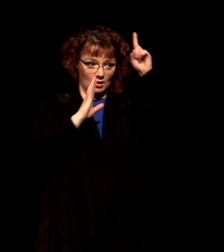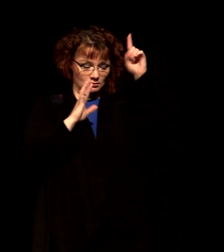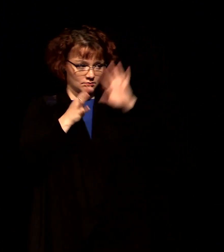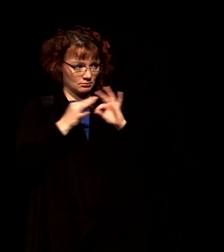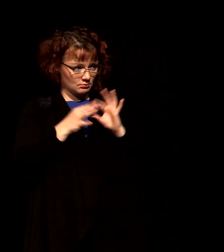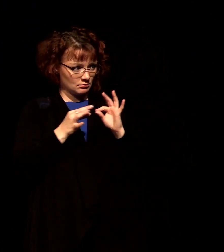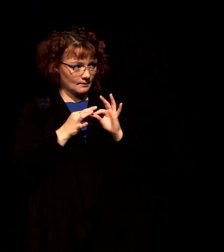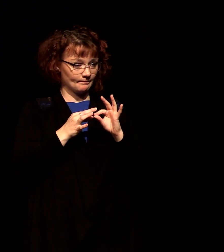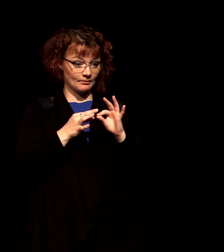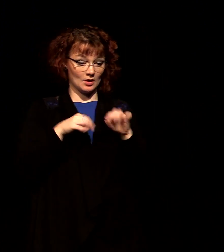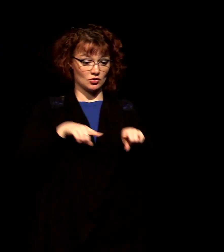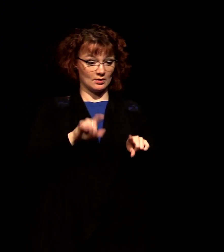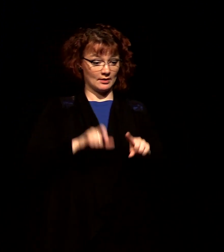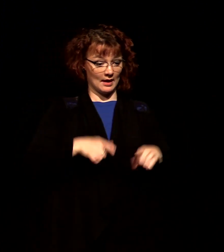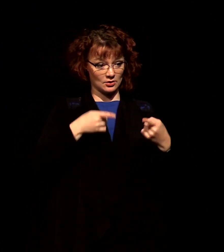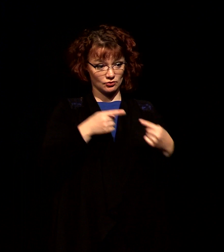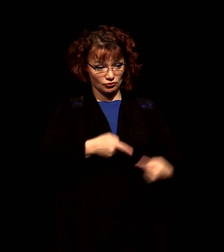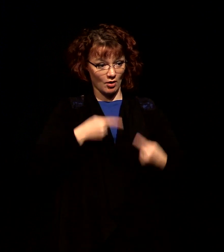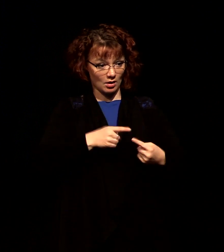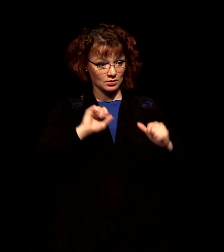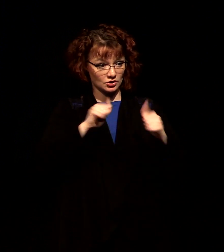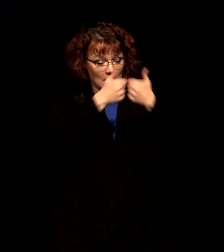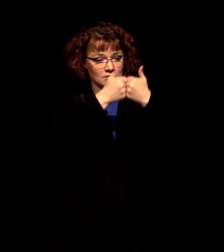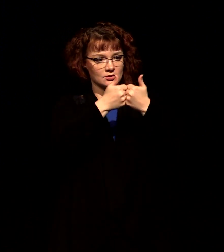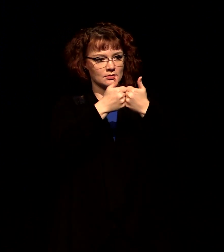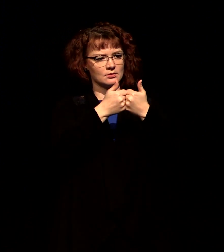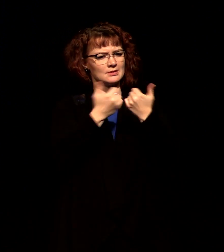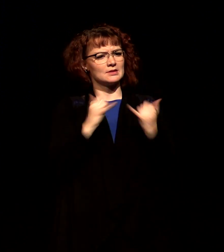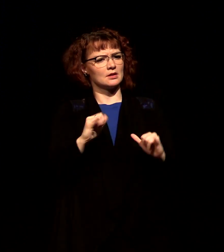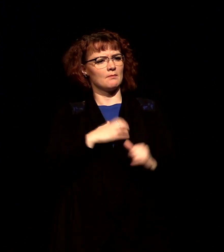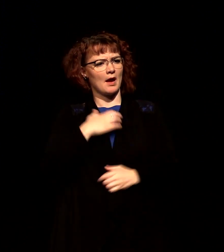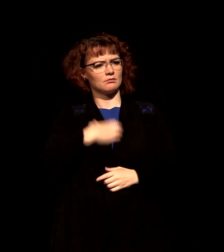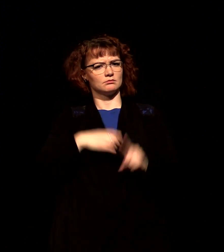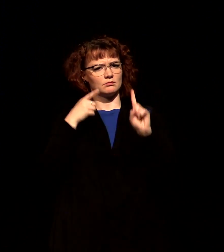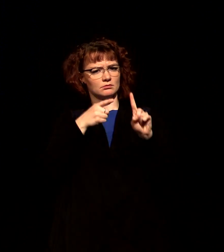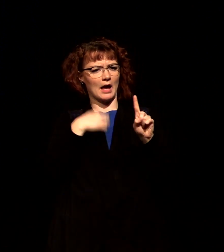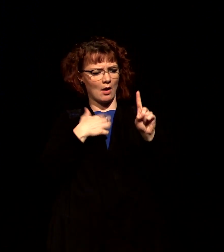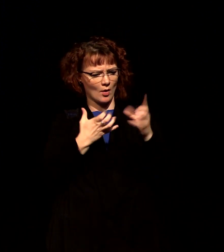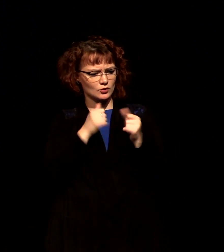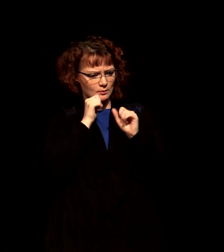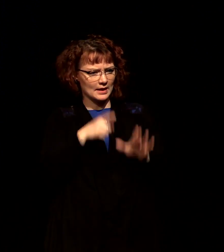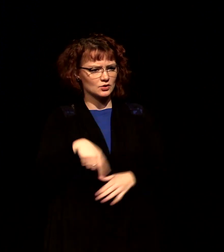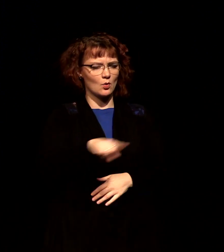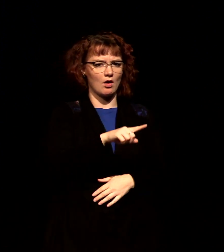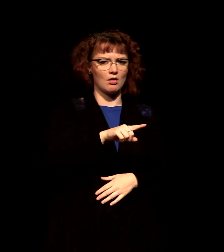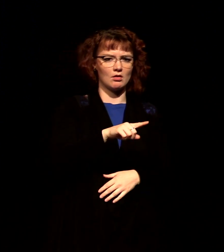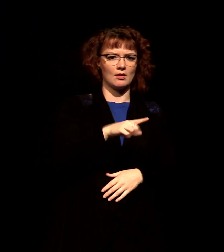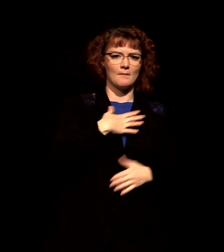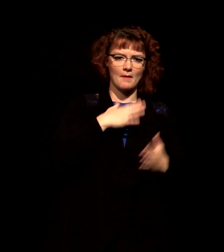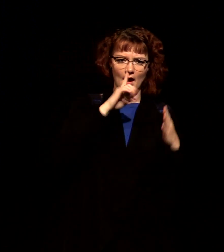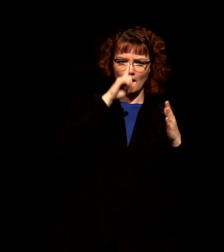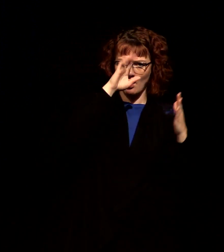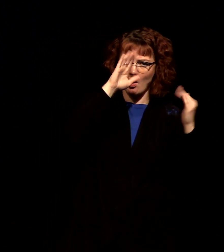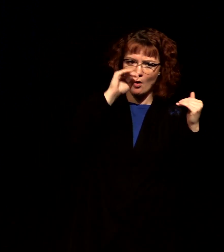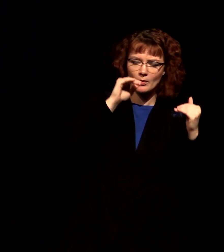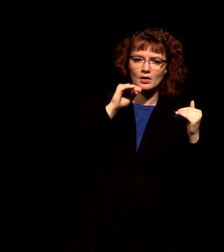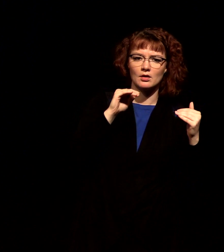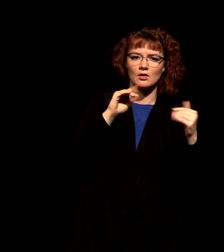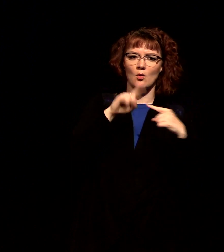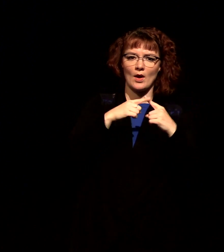that trouble, My desire is to bless you. I want to pour out My blessing upon you, my hope is that when you face difficulty,